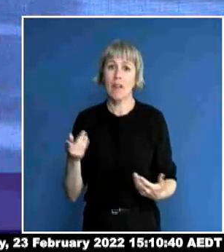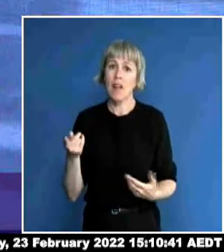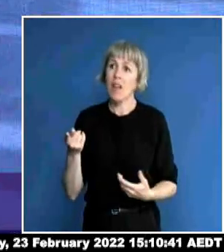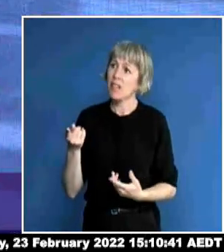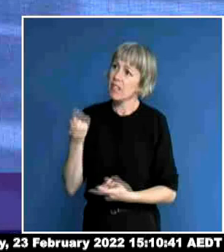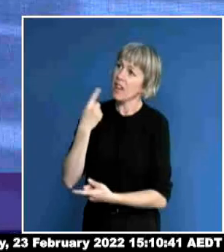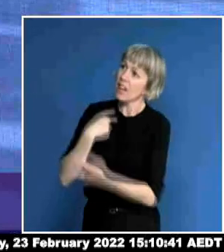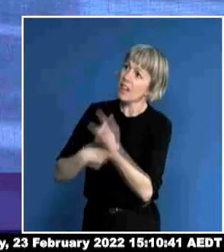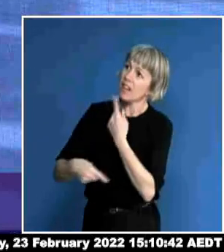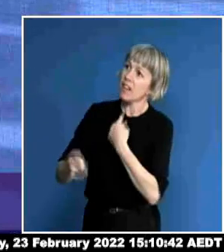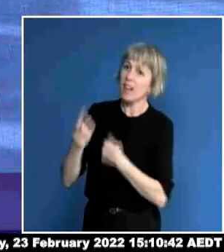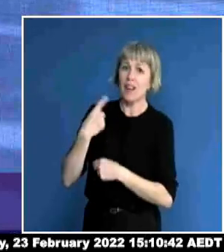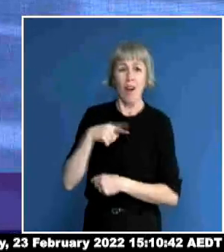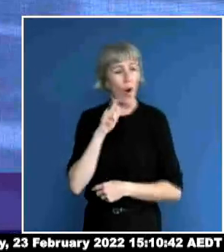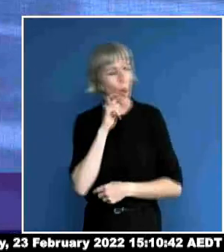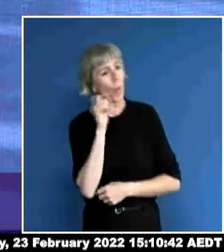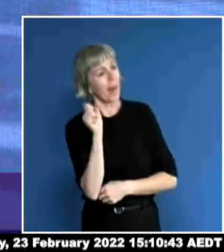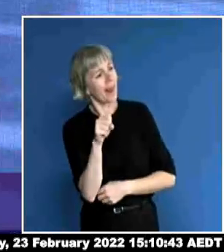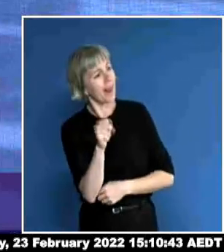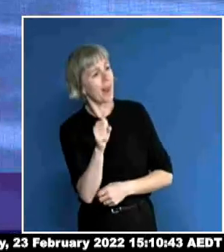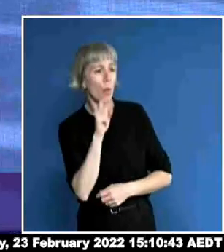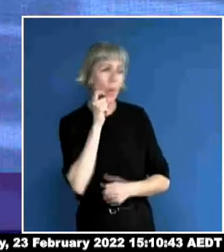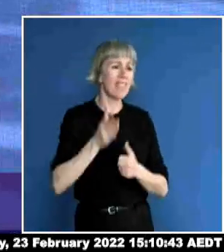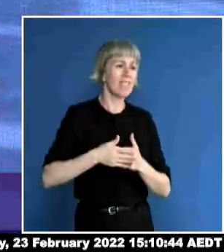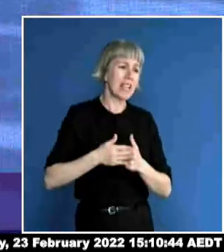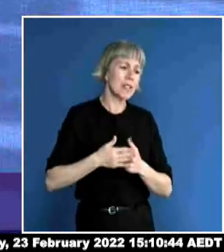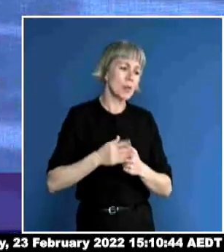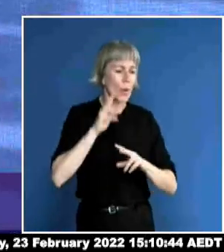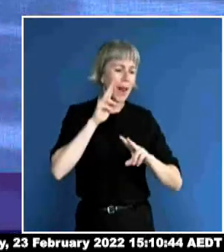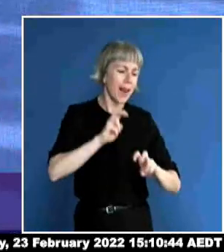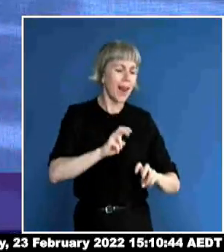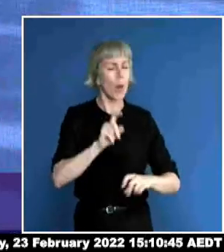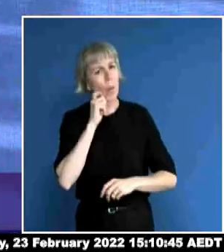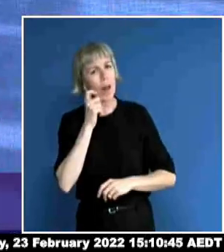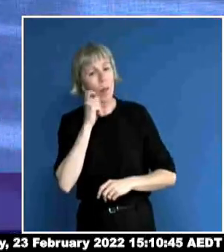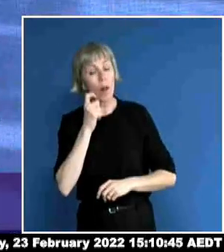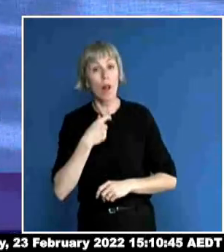We are looking at it." And you just kept believing them and you keep pushing through,